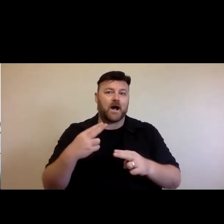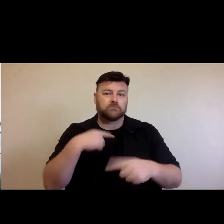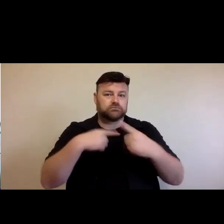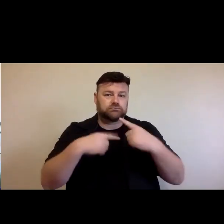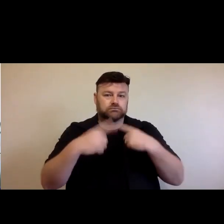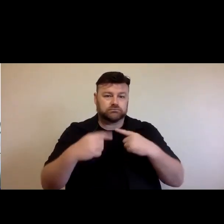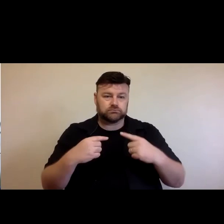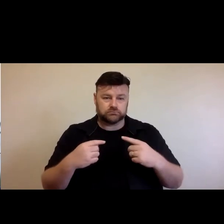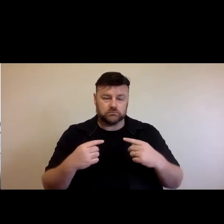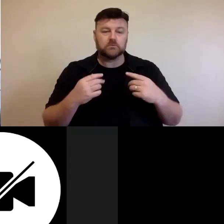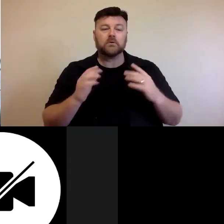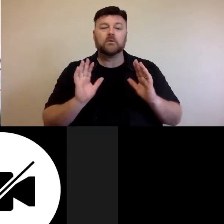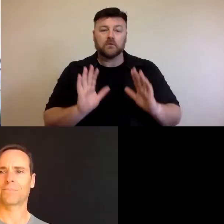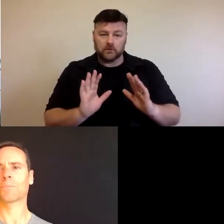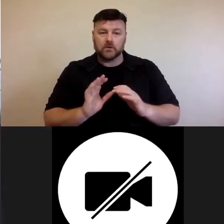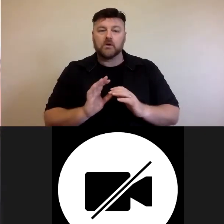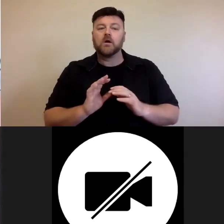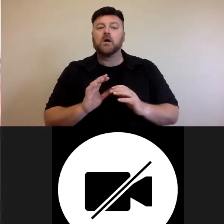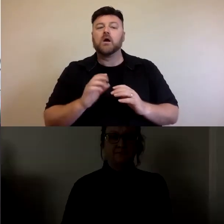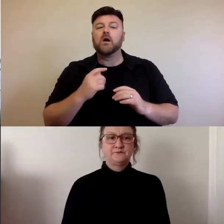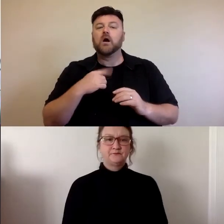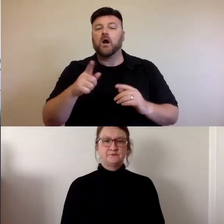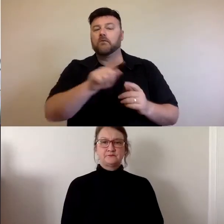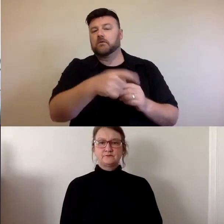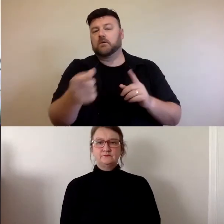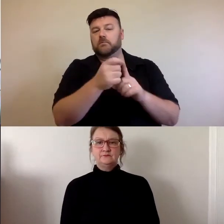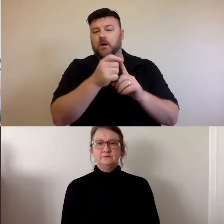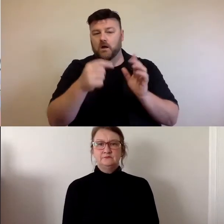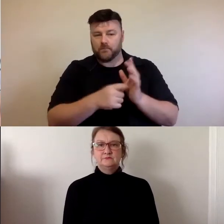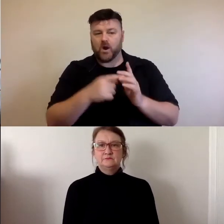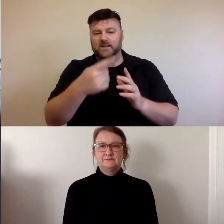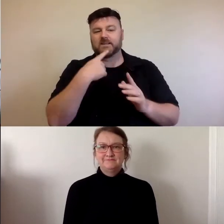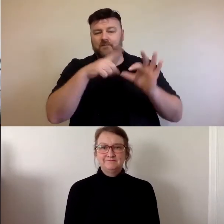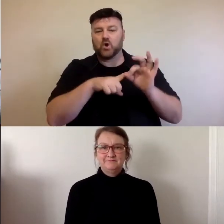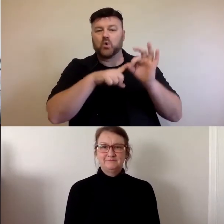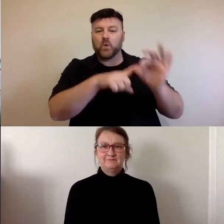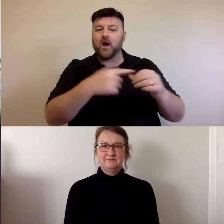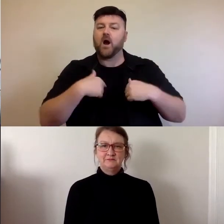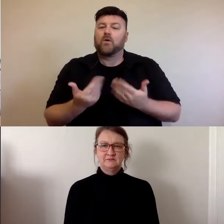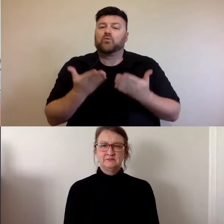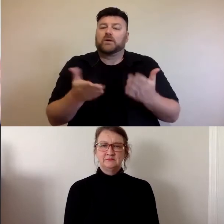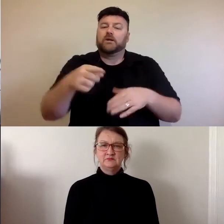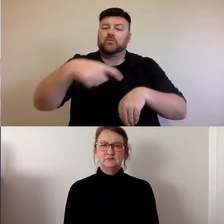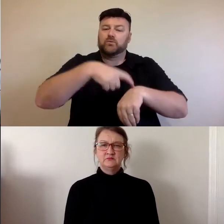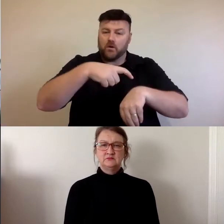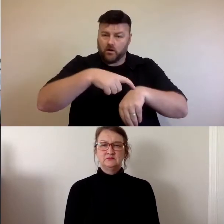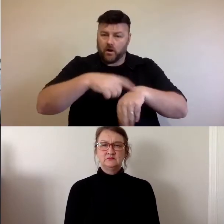I've moved on to a slide titled "Questions?" I want to leave a little bit of time so we can go back and revisit some